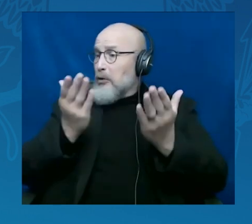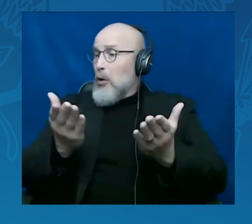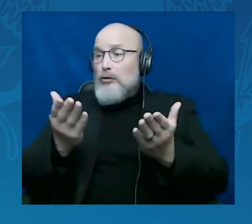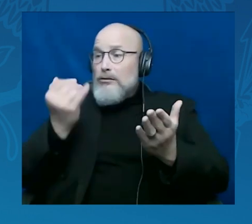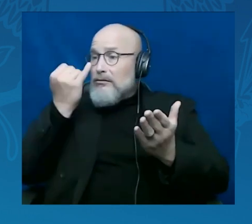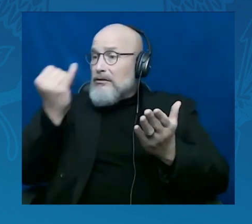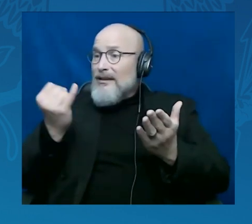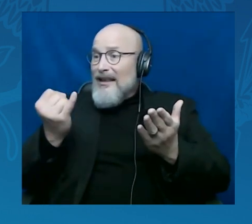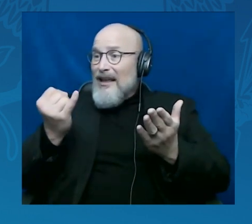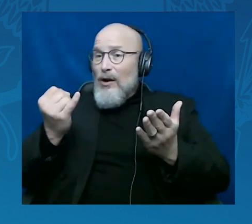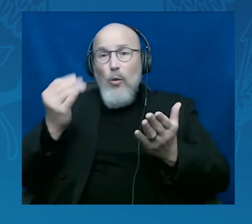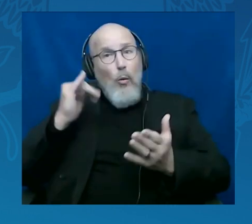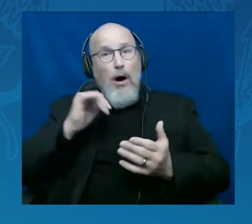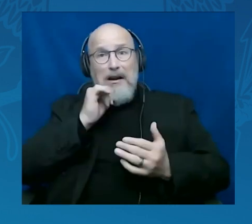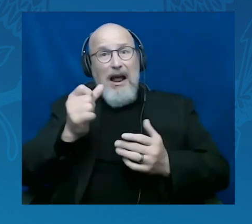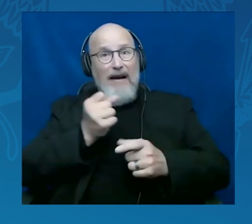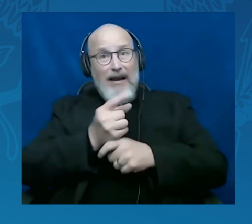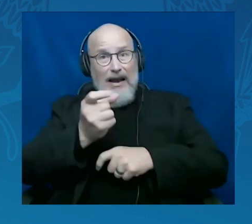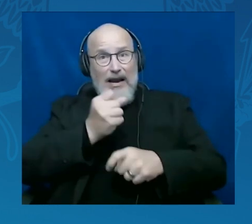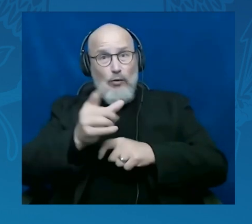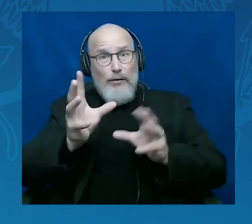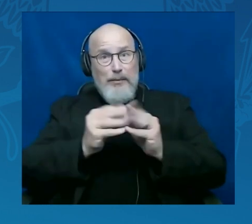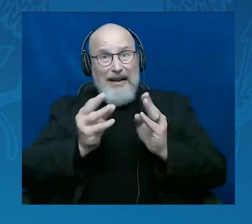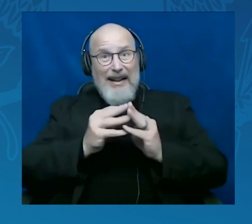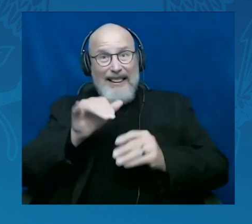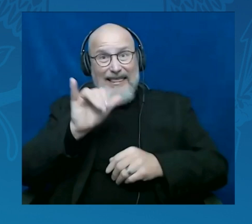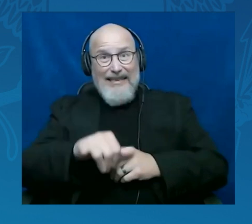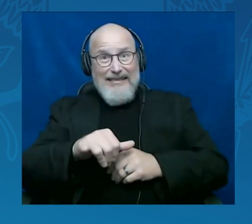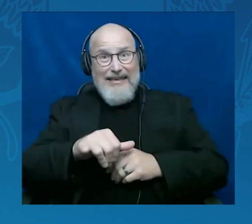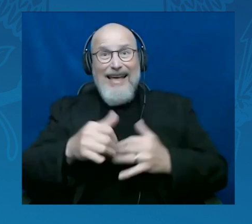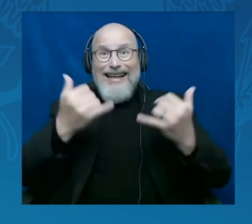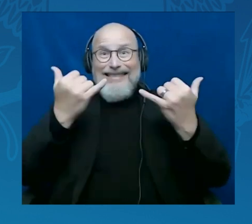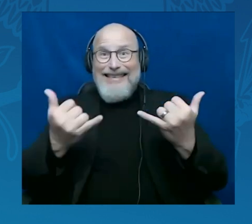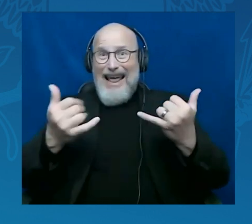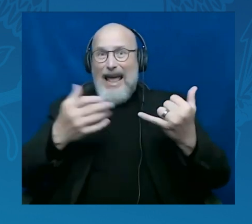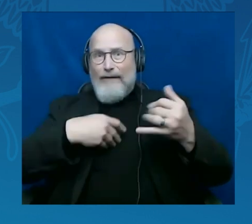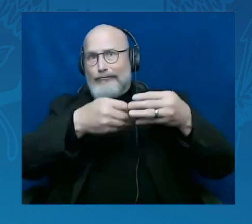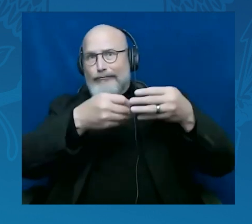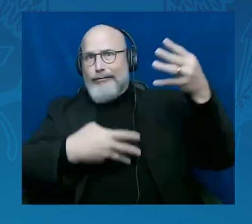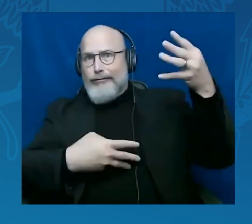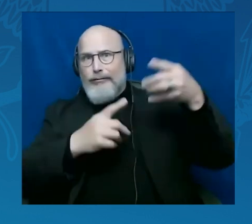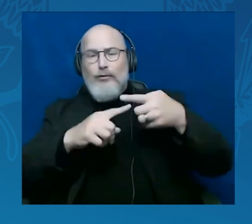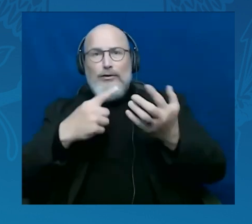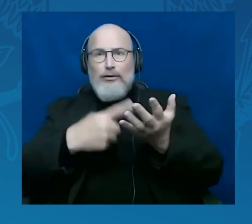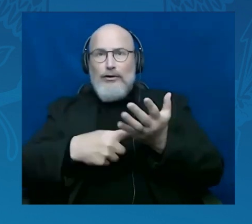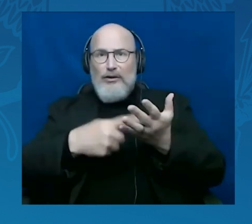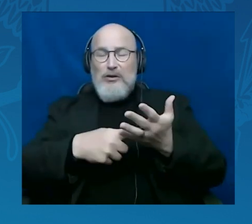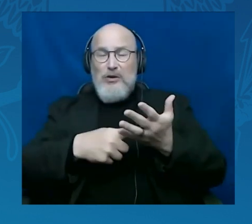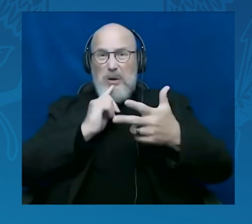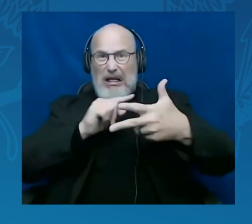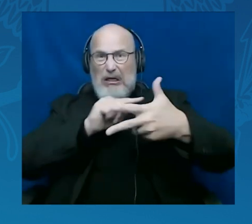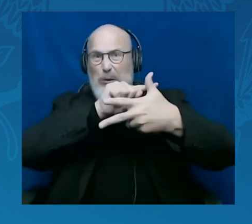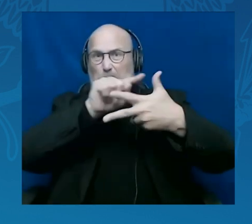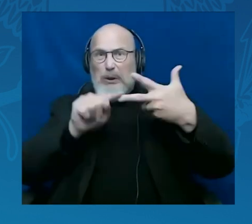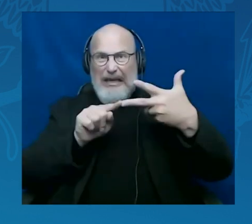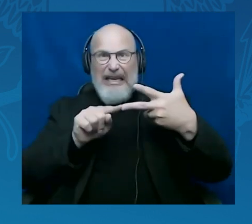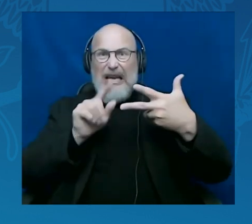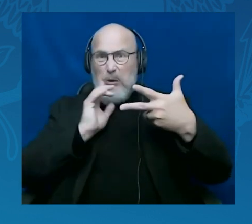We have, of course, today, a lot to discuss. And there are three areas in particular that I will ask us to focus on —